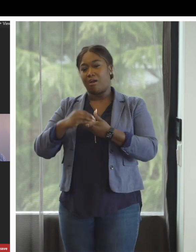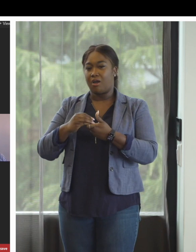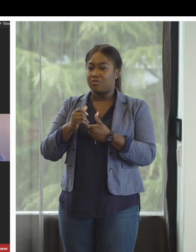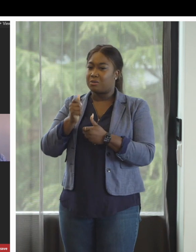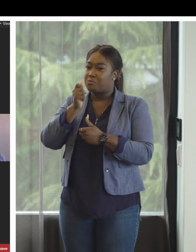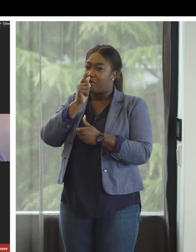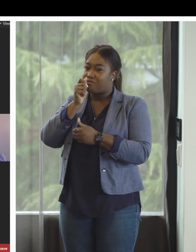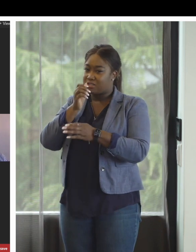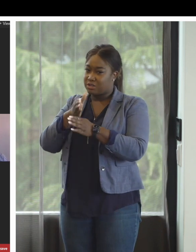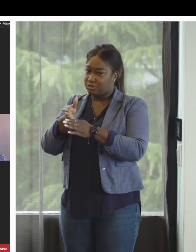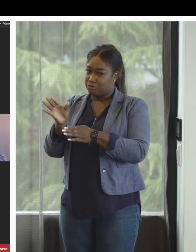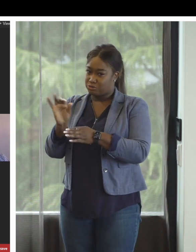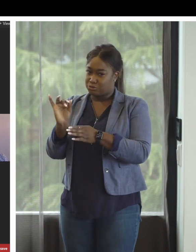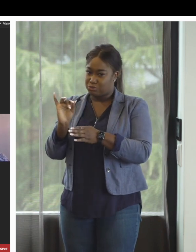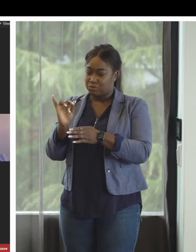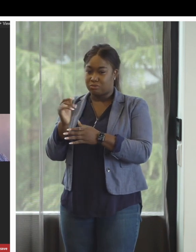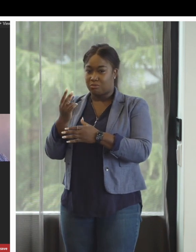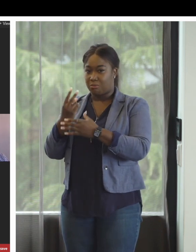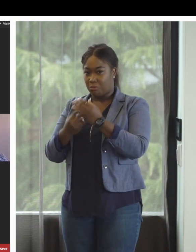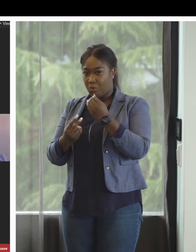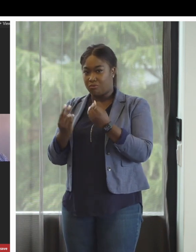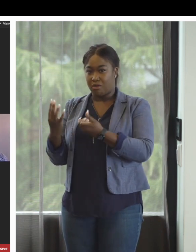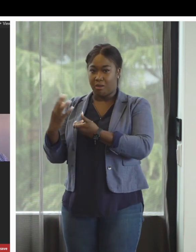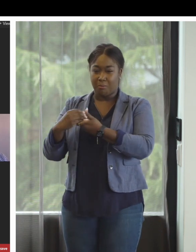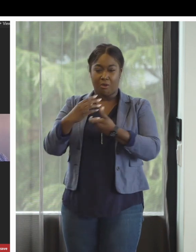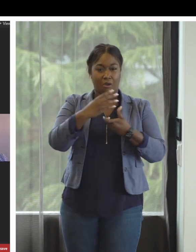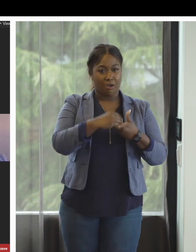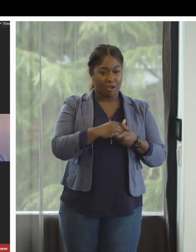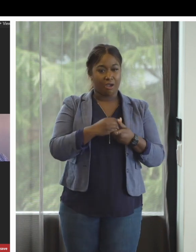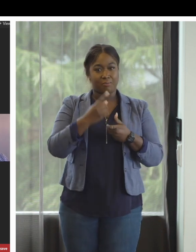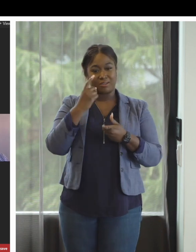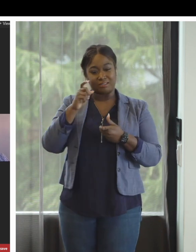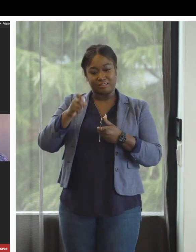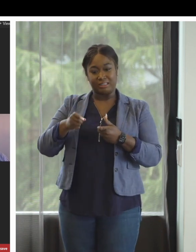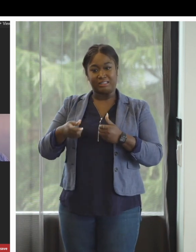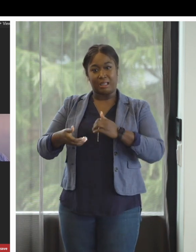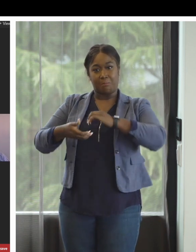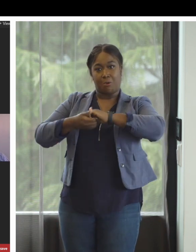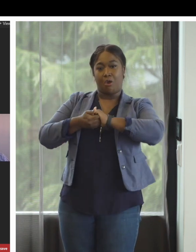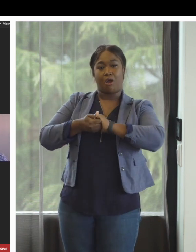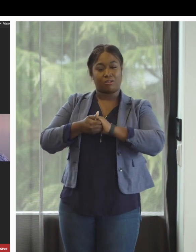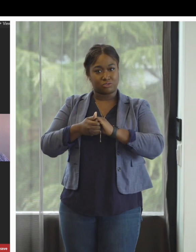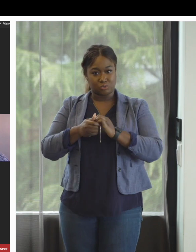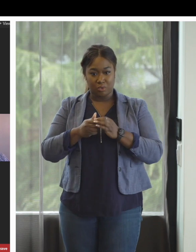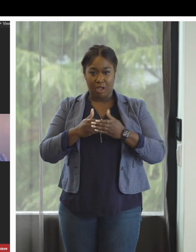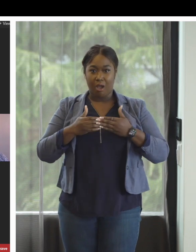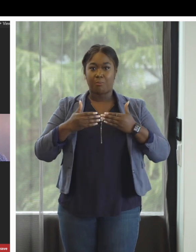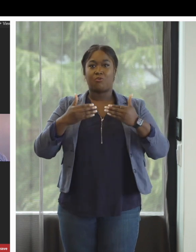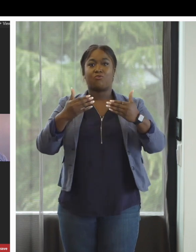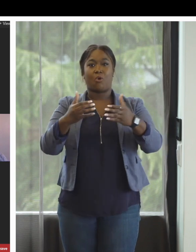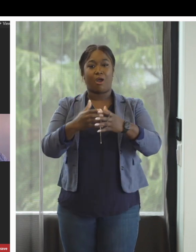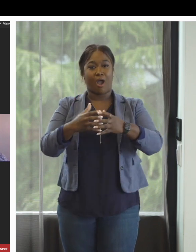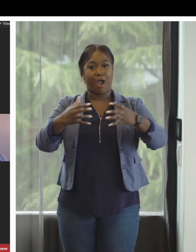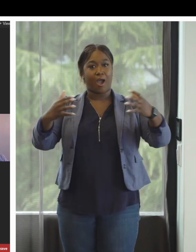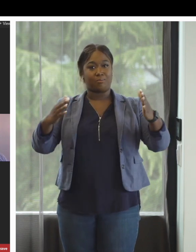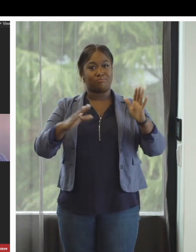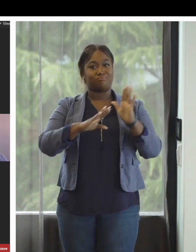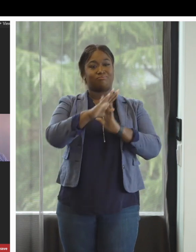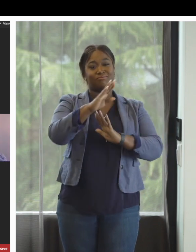so that are part of this it does take that partnership to move that forward. And understanding that